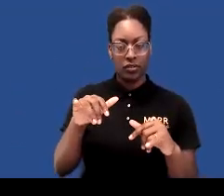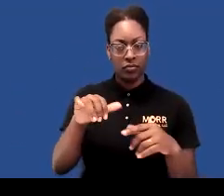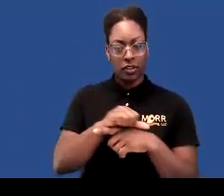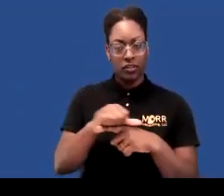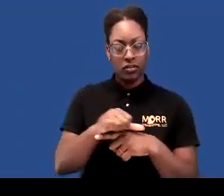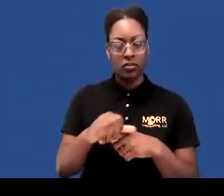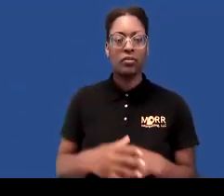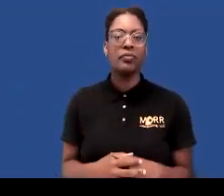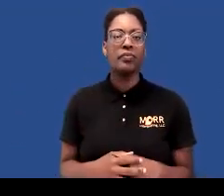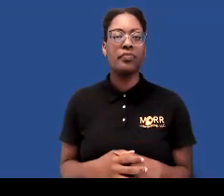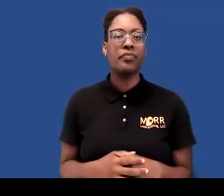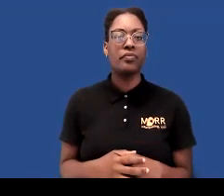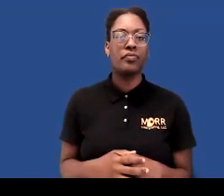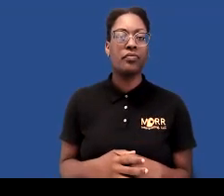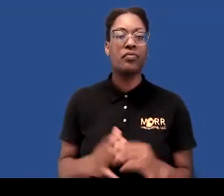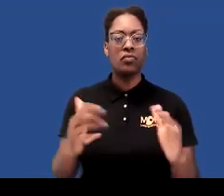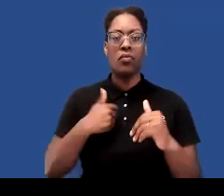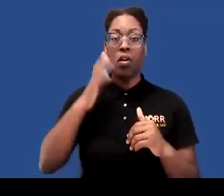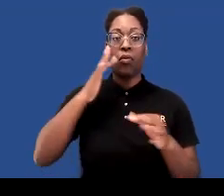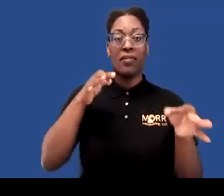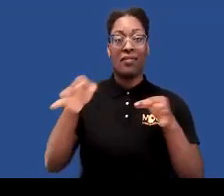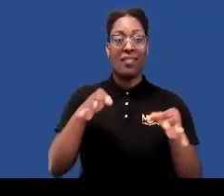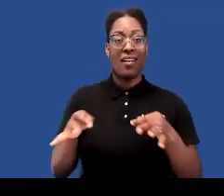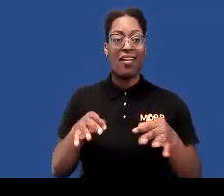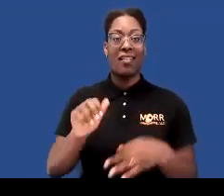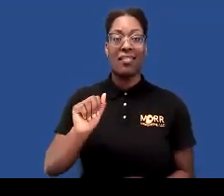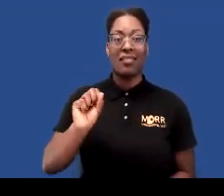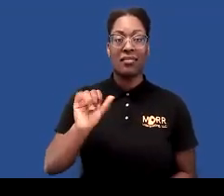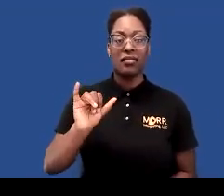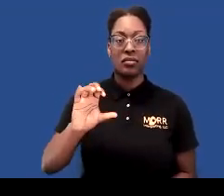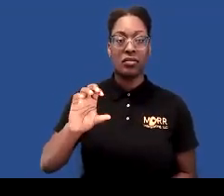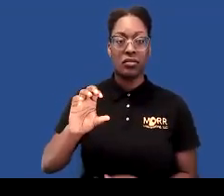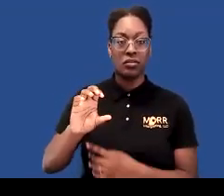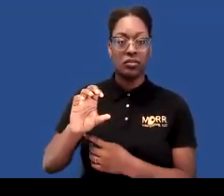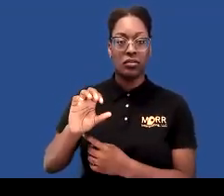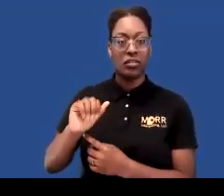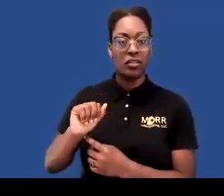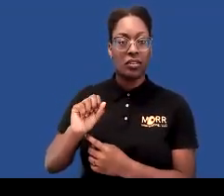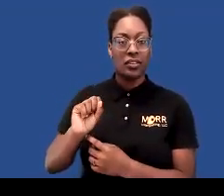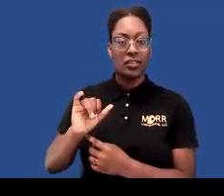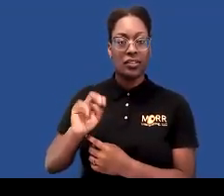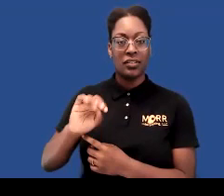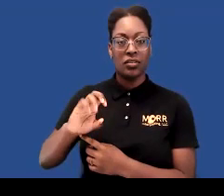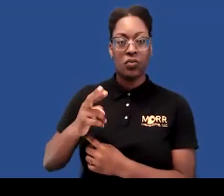Next, I'll define the terms "asynchronous" and "antiracism" briefly. Most folks indicated that they had some familiarity with these terms,